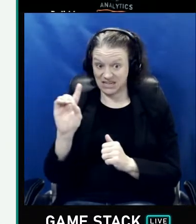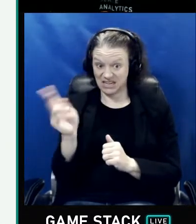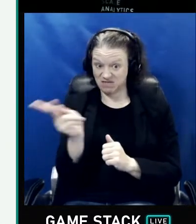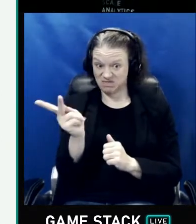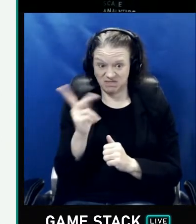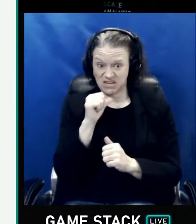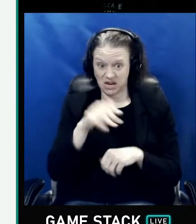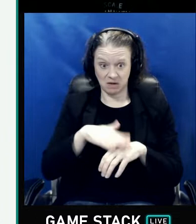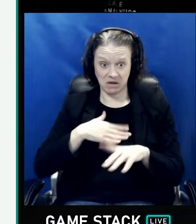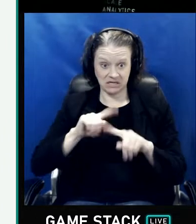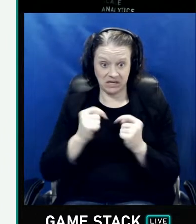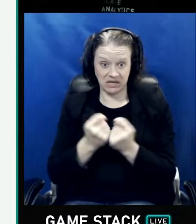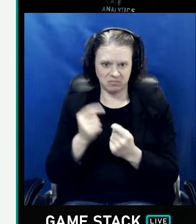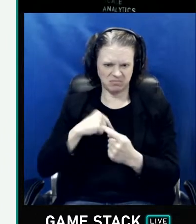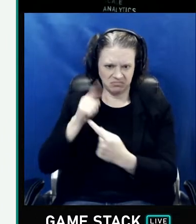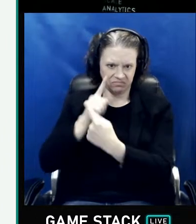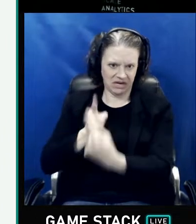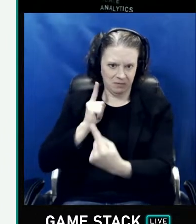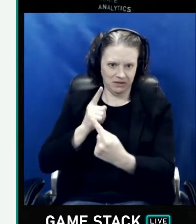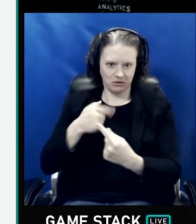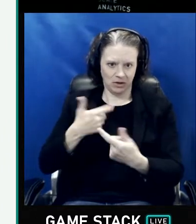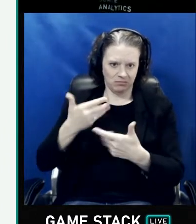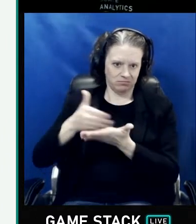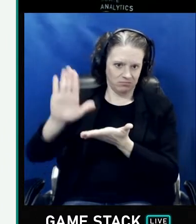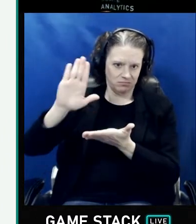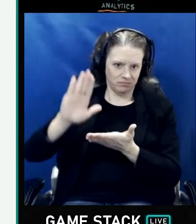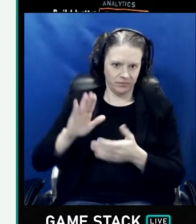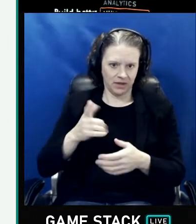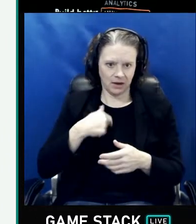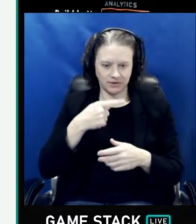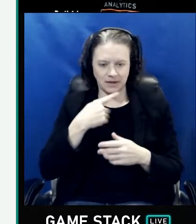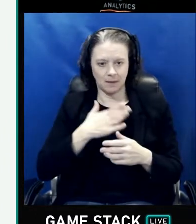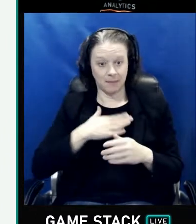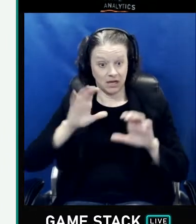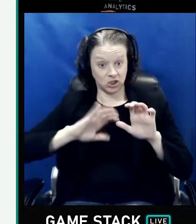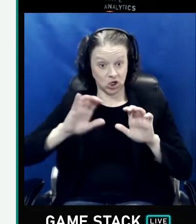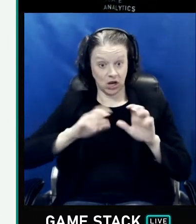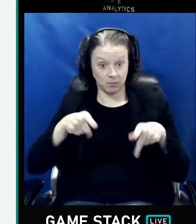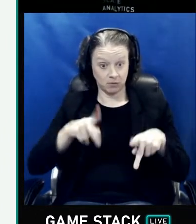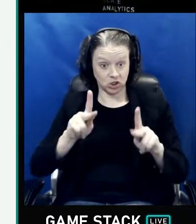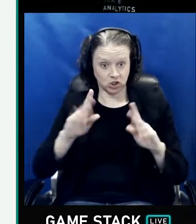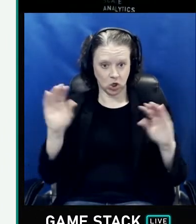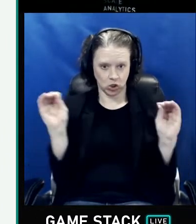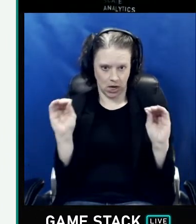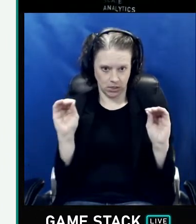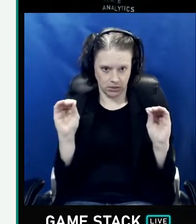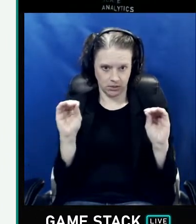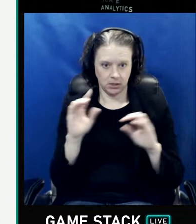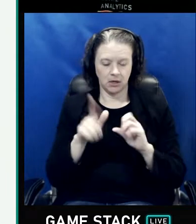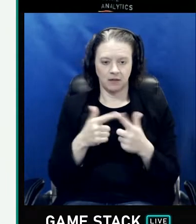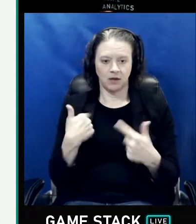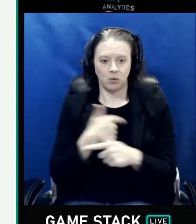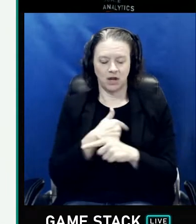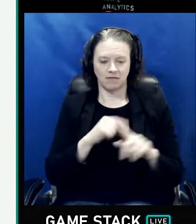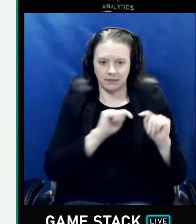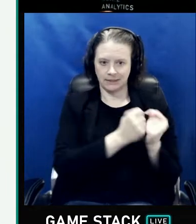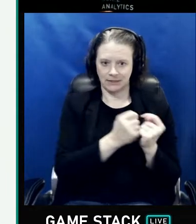guys because they are my enemy. So I'm going to say my chat permissions are none, and at that point we have two teams of players,